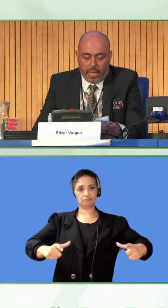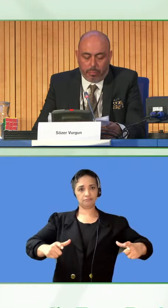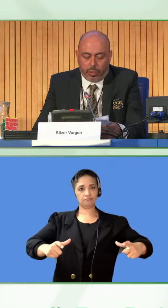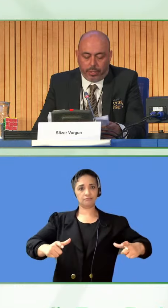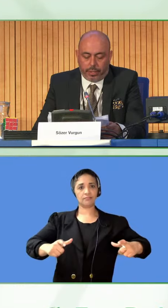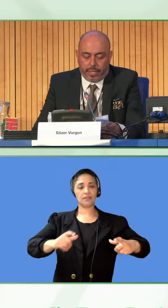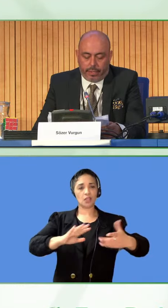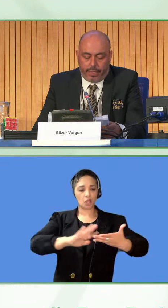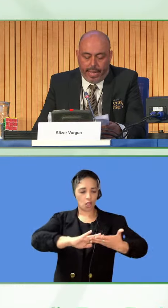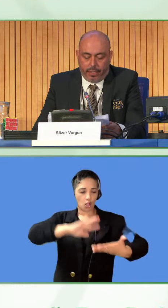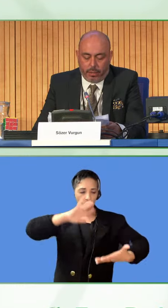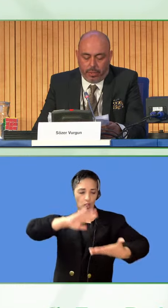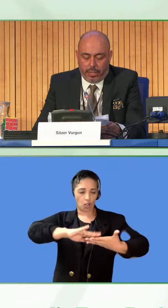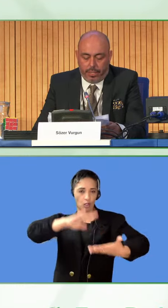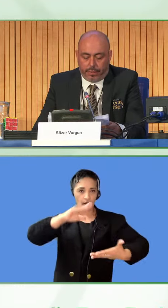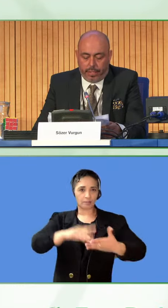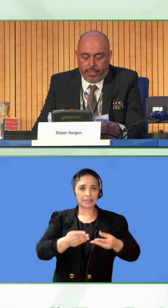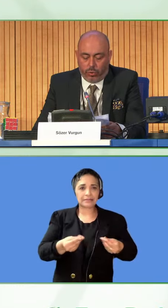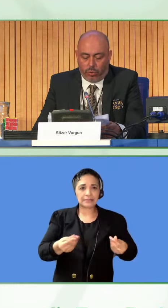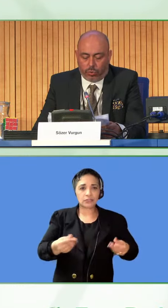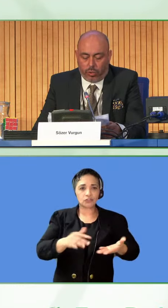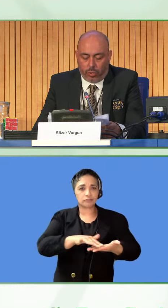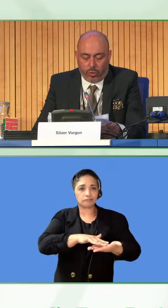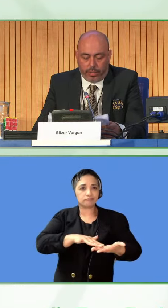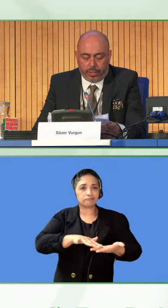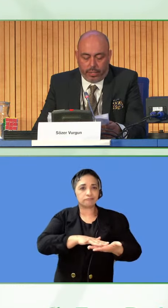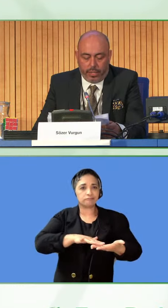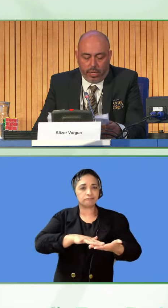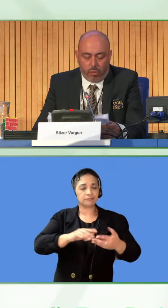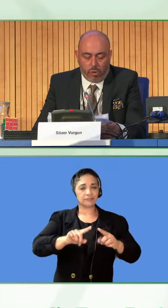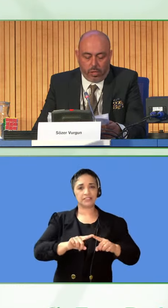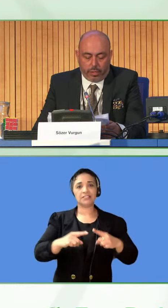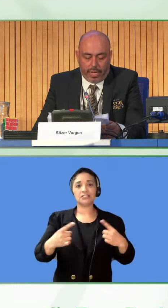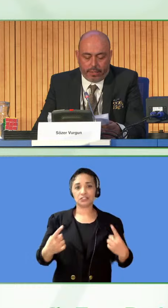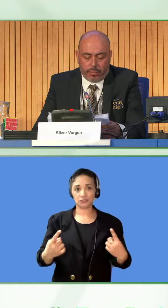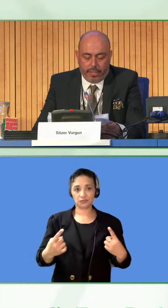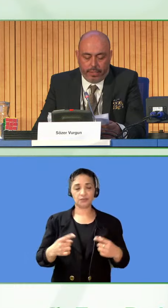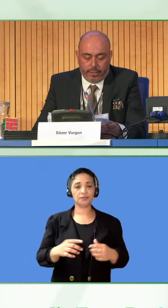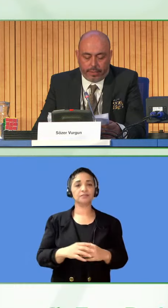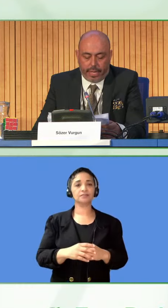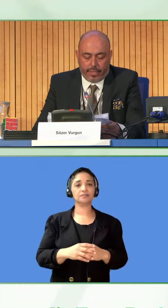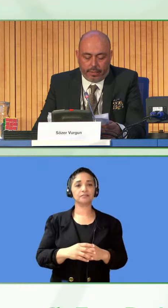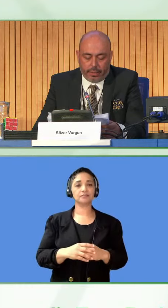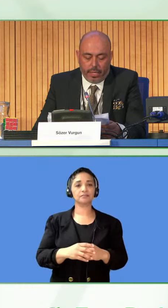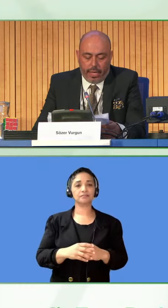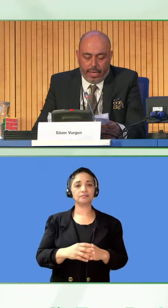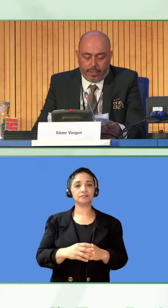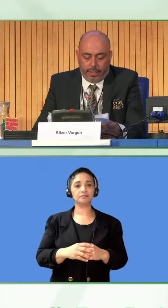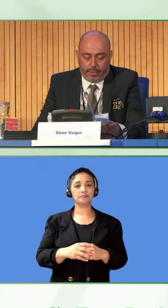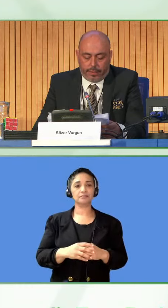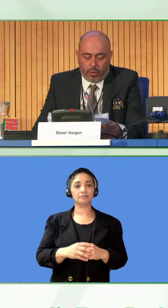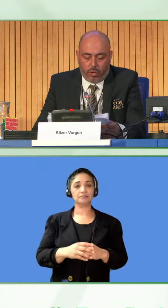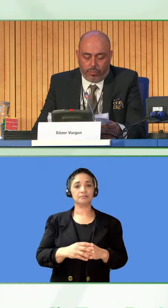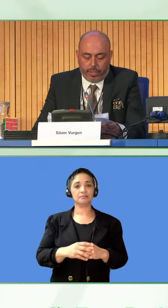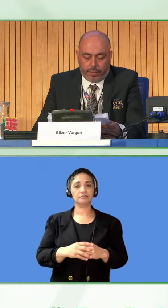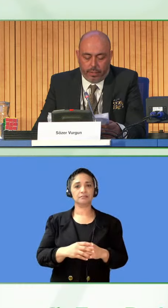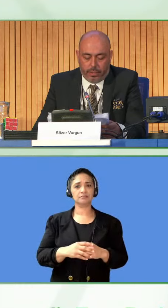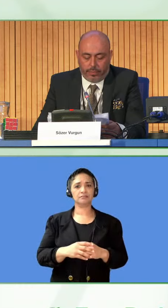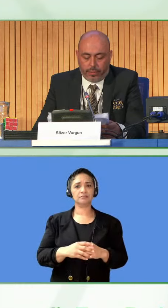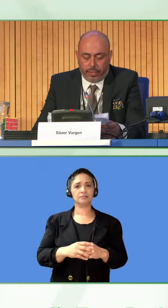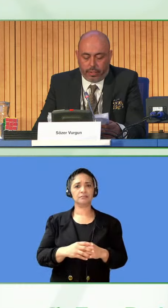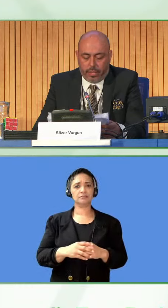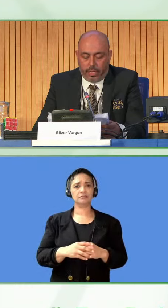A product that can be easily used over the world has been designed as it offers different